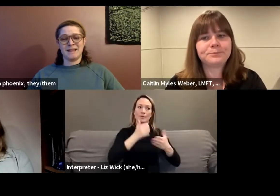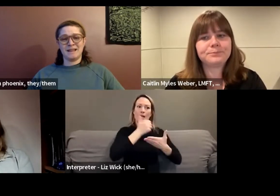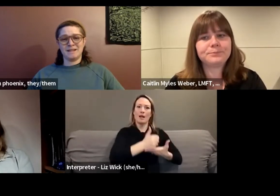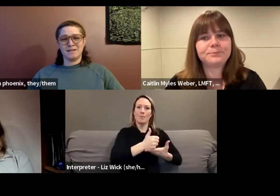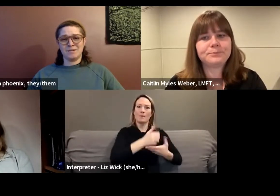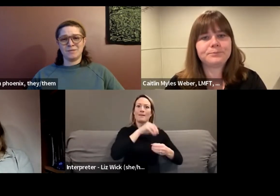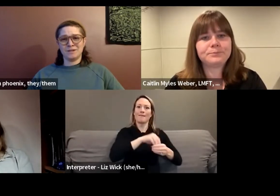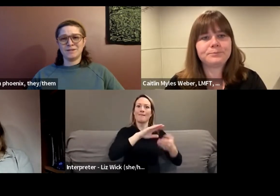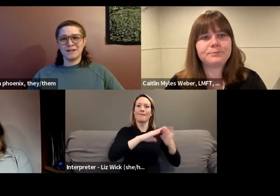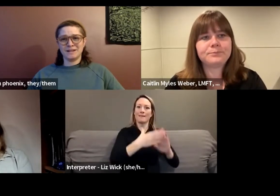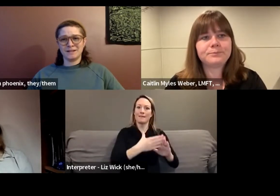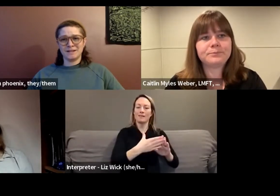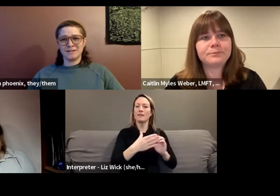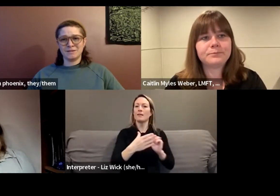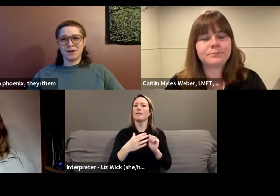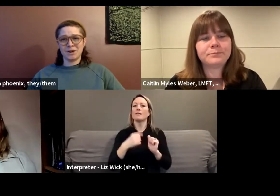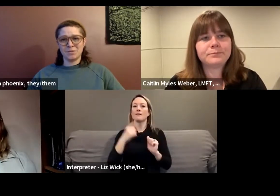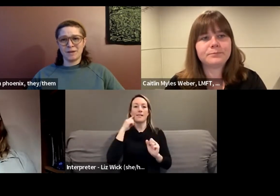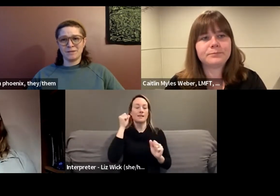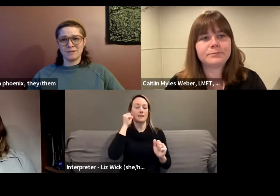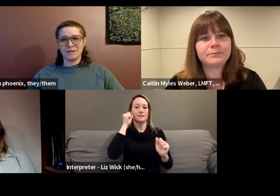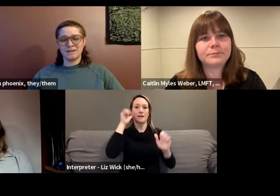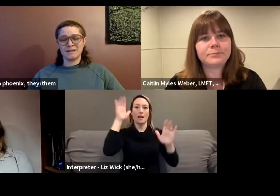that, you know, we're starting to talk about these things